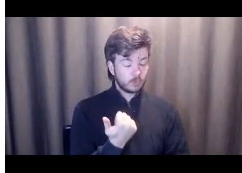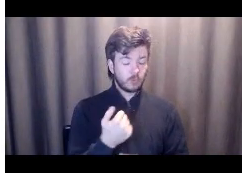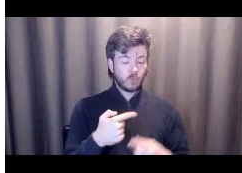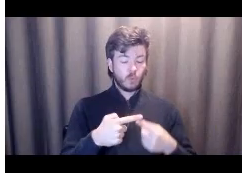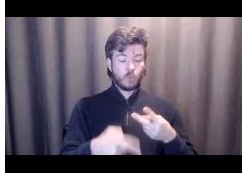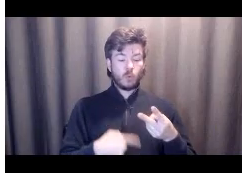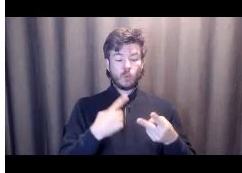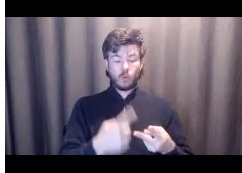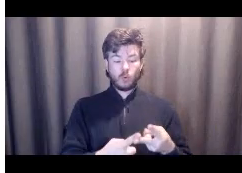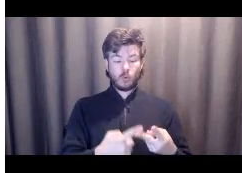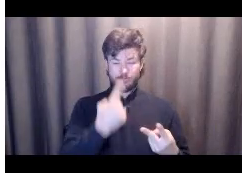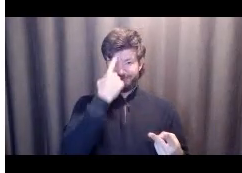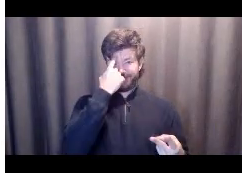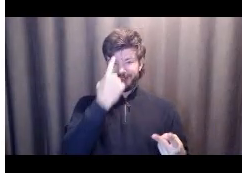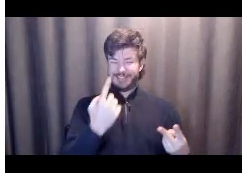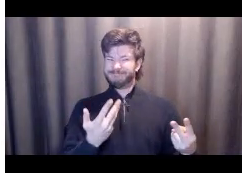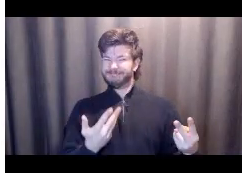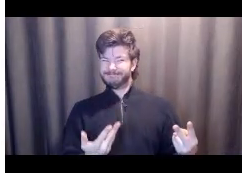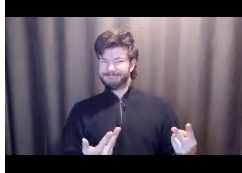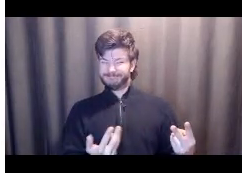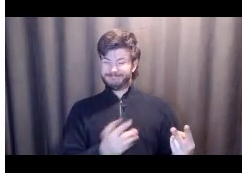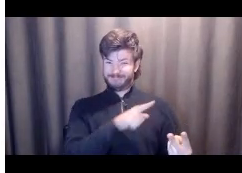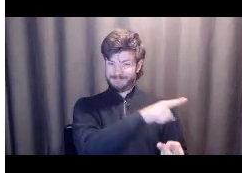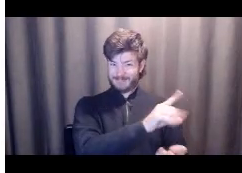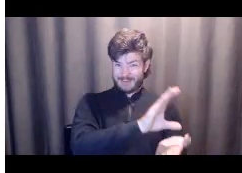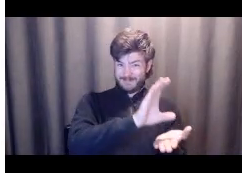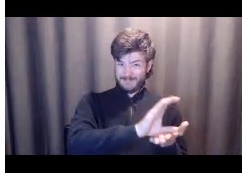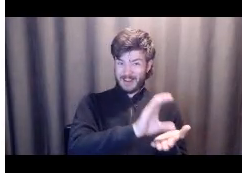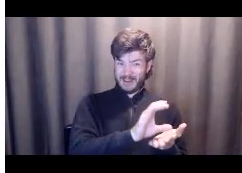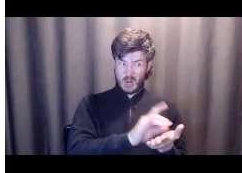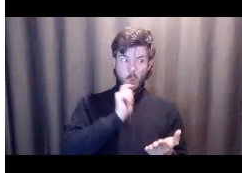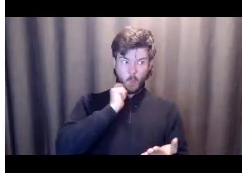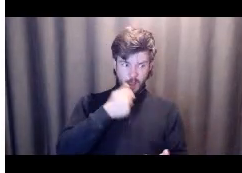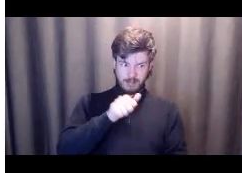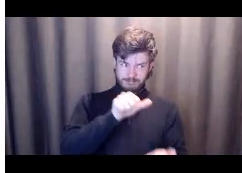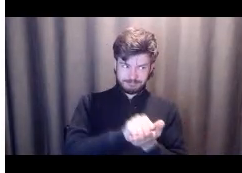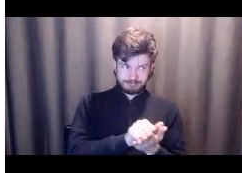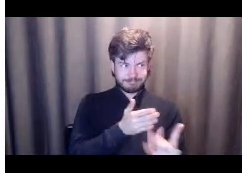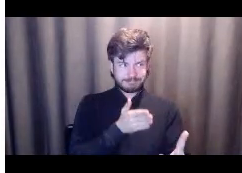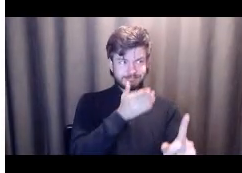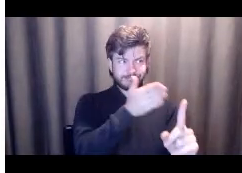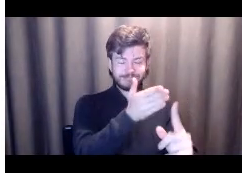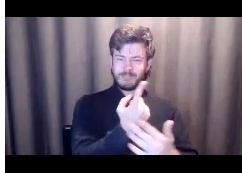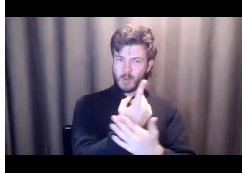be spent on only NDIS supports and in line with their plan,